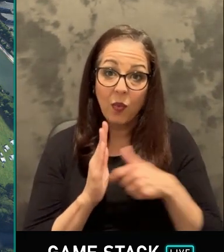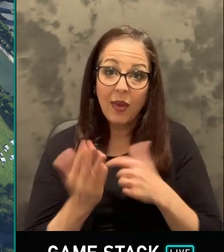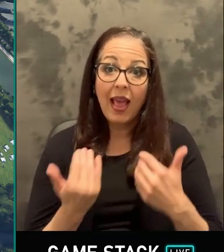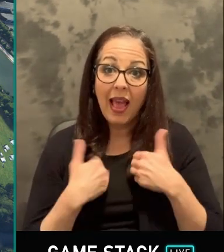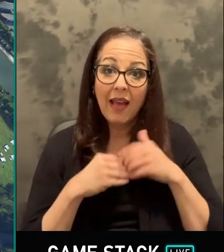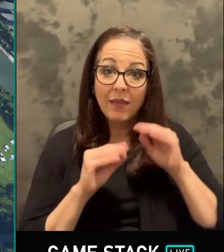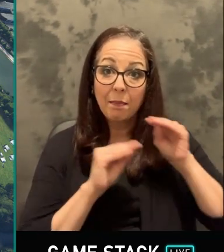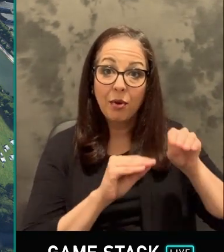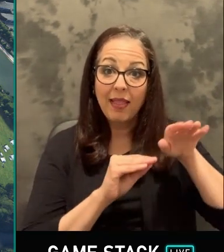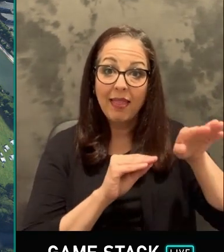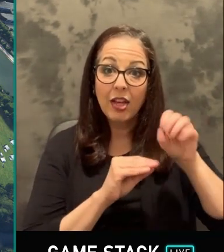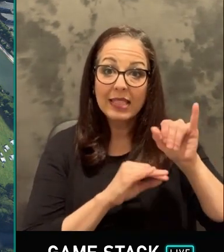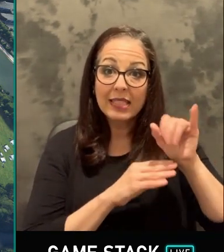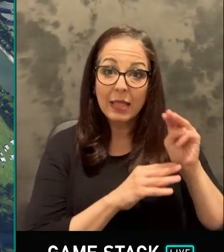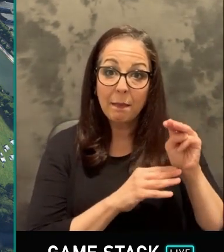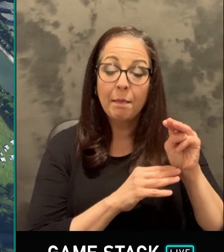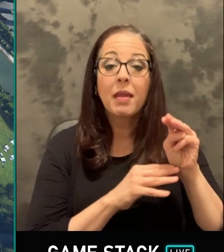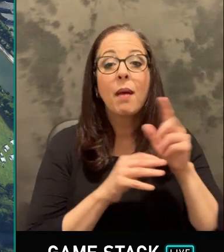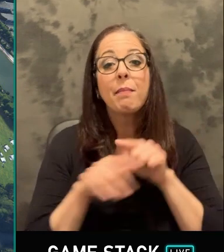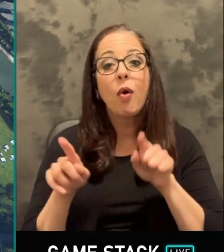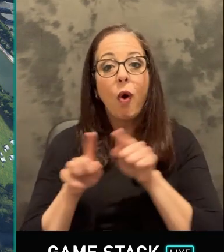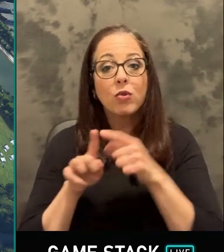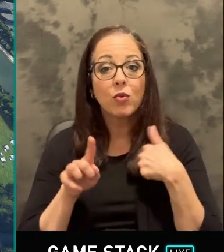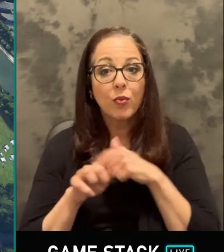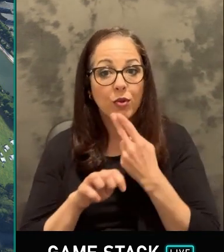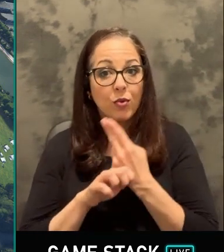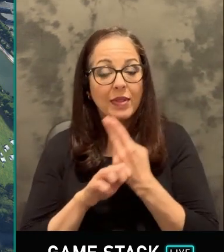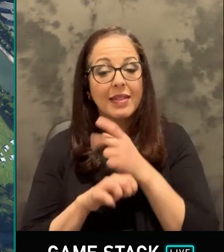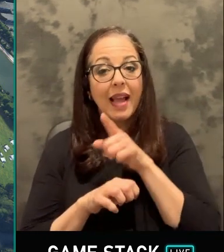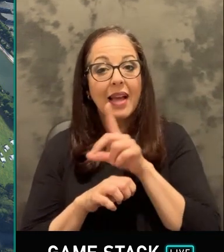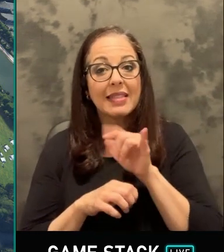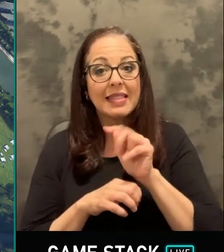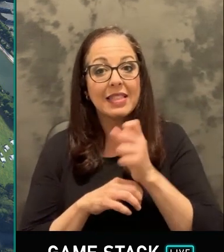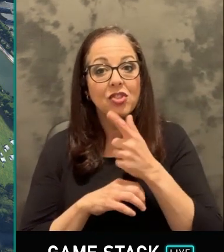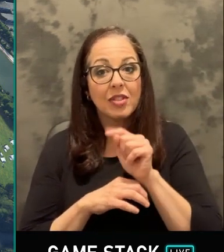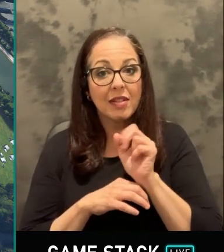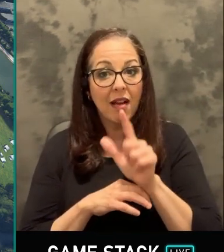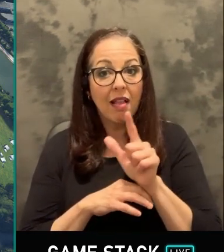But we're also using updated professional navigation data and real